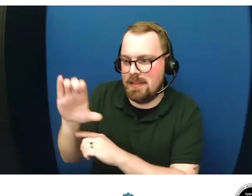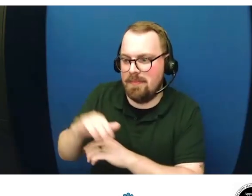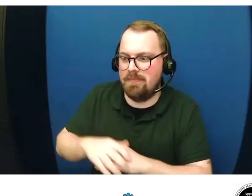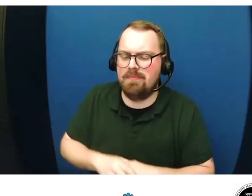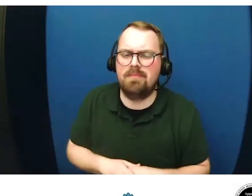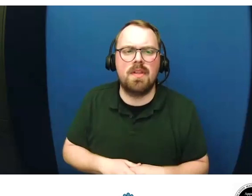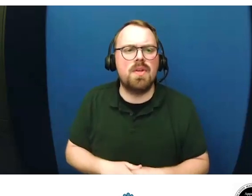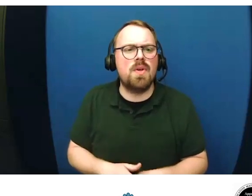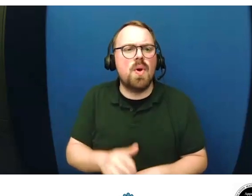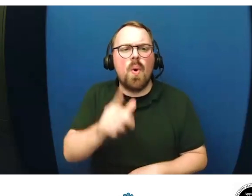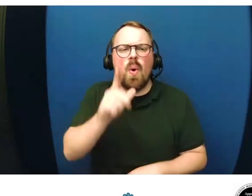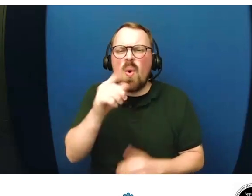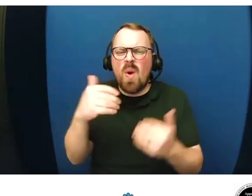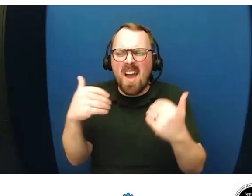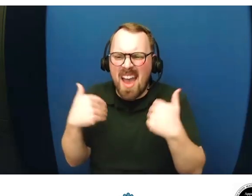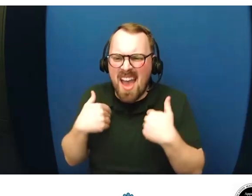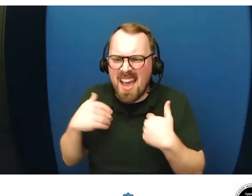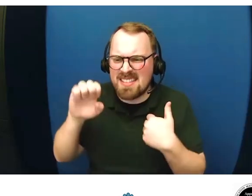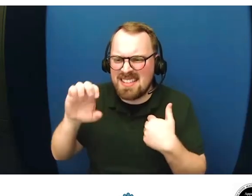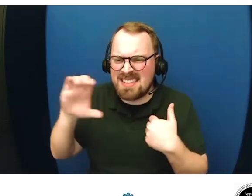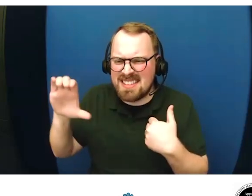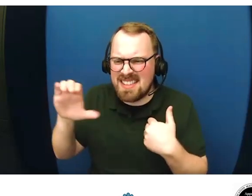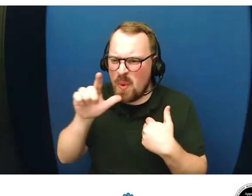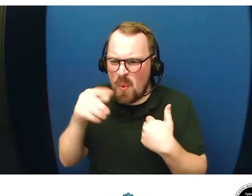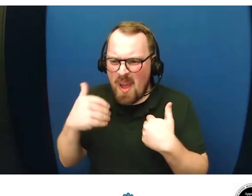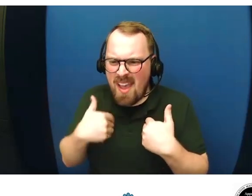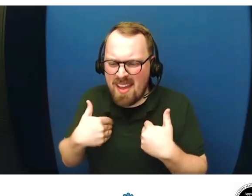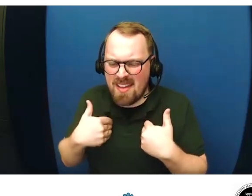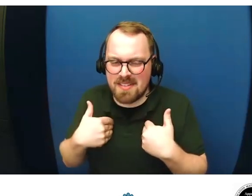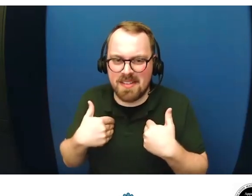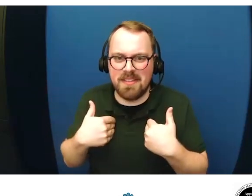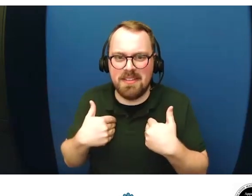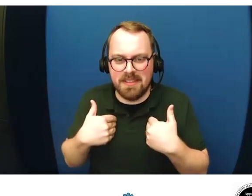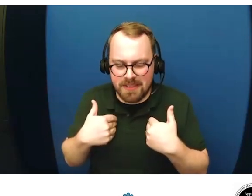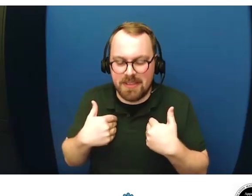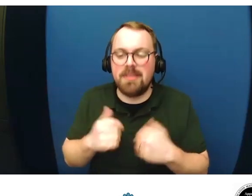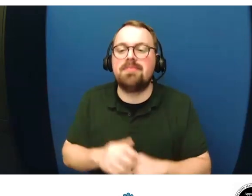So who has Expanded Core Curriculums? Curricula, I guess. [chuckles]